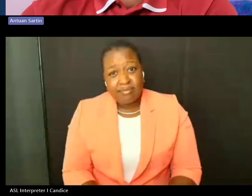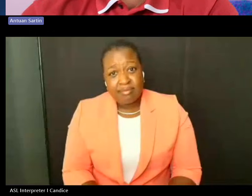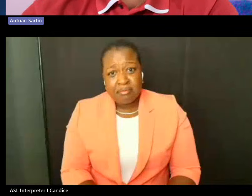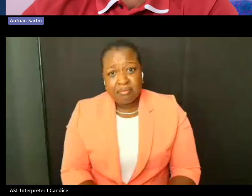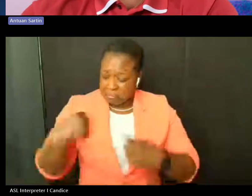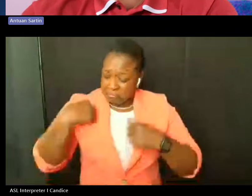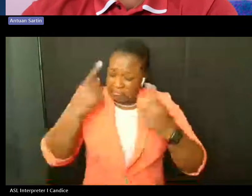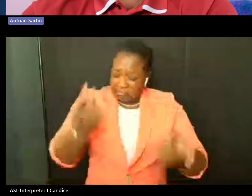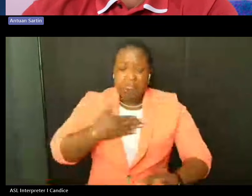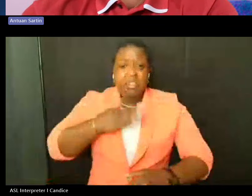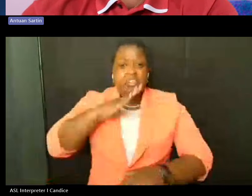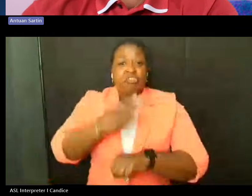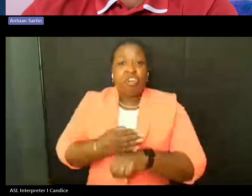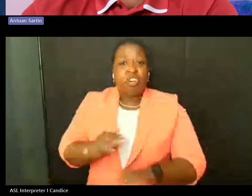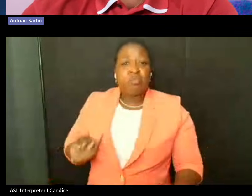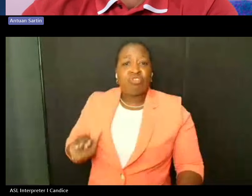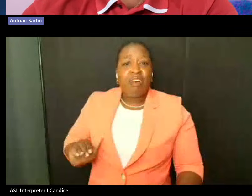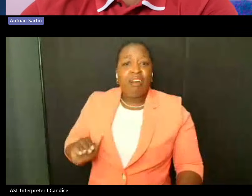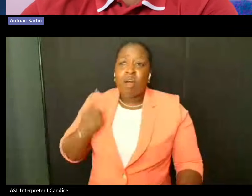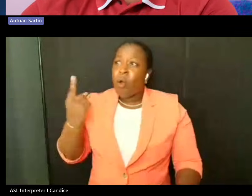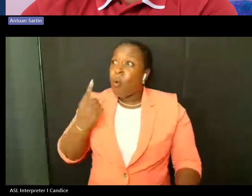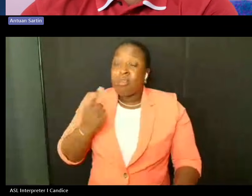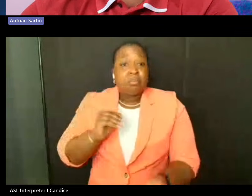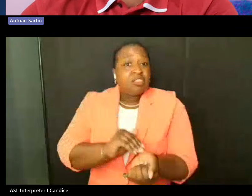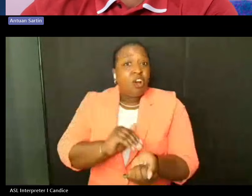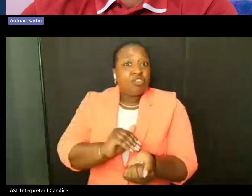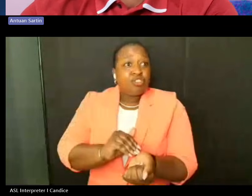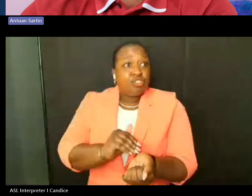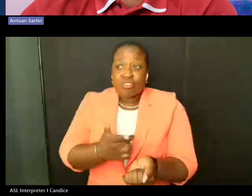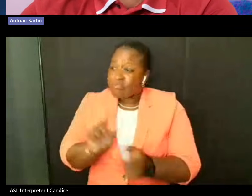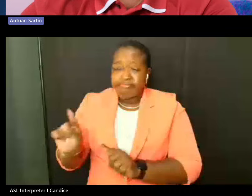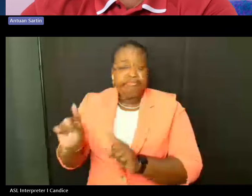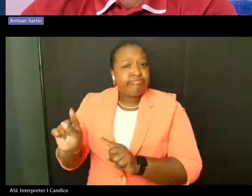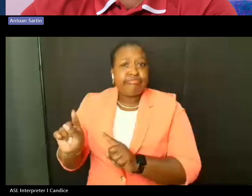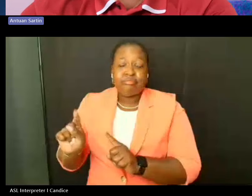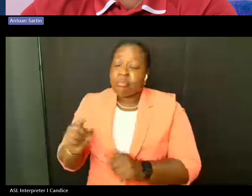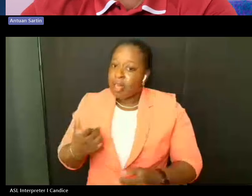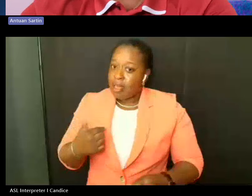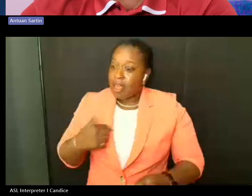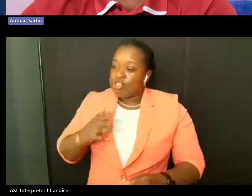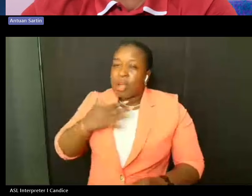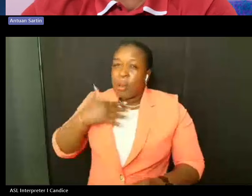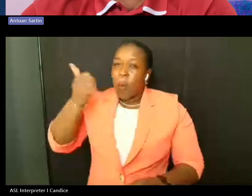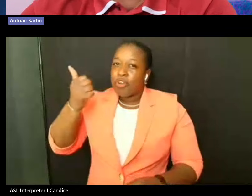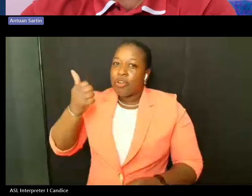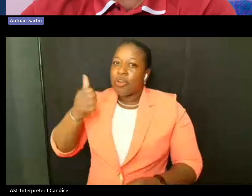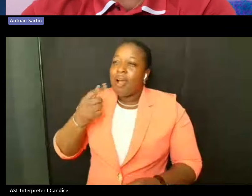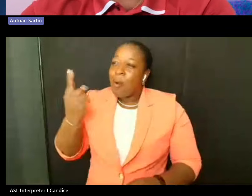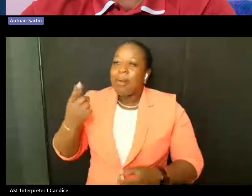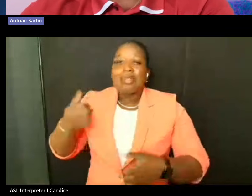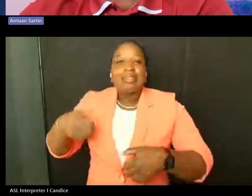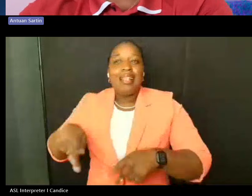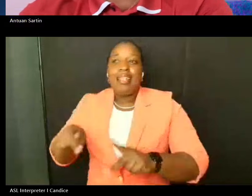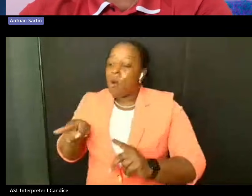always been to our doctors. And as she's gotten older, I've always allowed her to partake in her